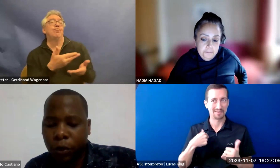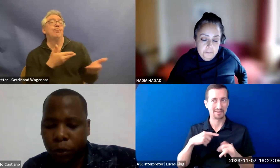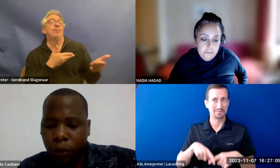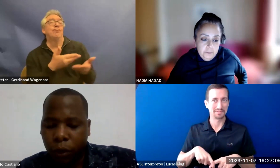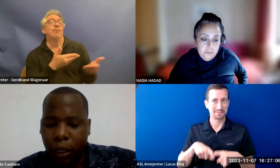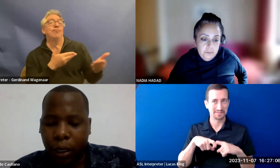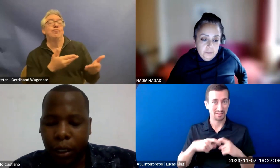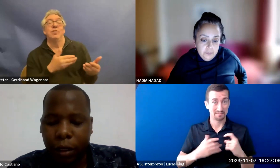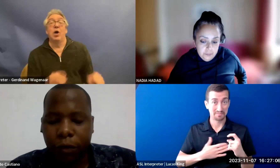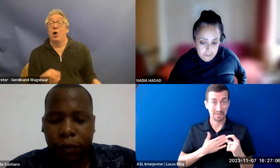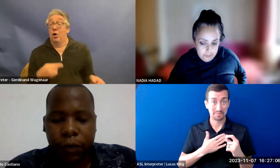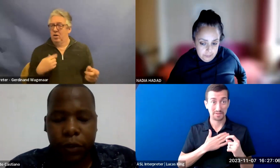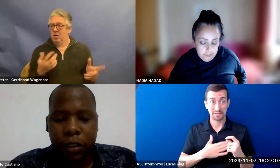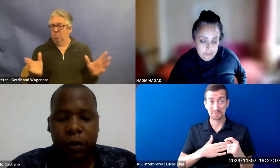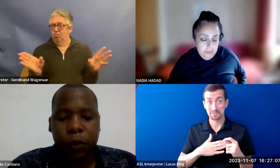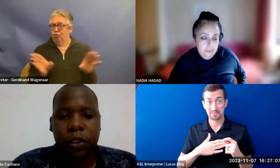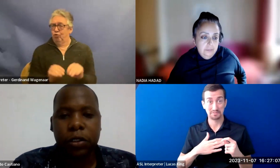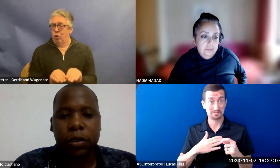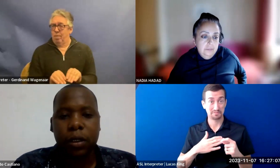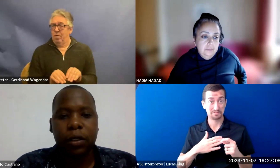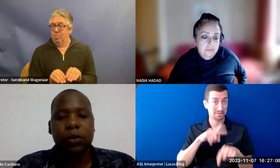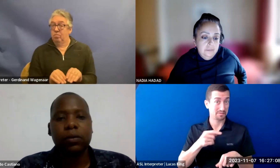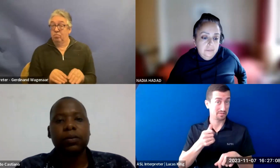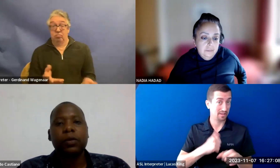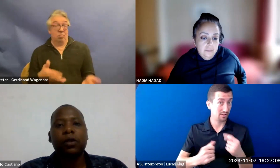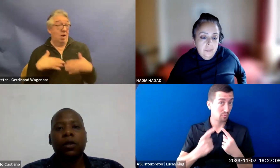I'm happy to receive any questions. Thank you.